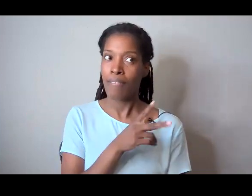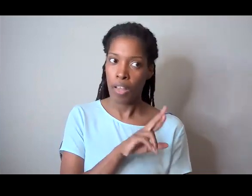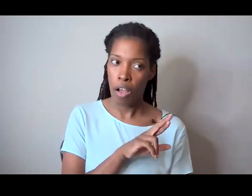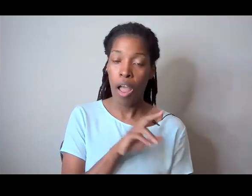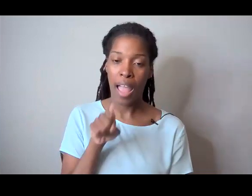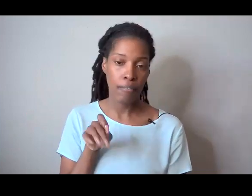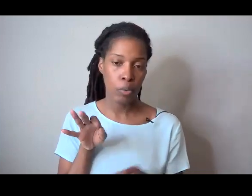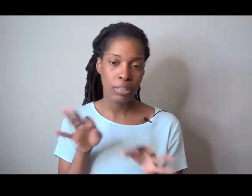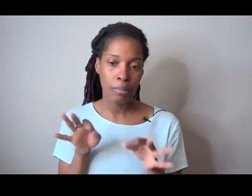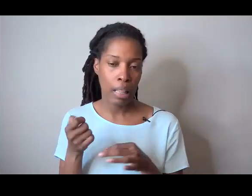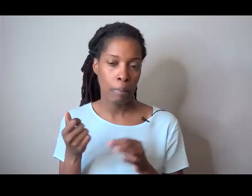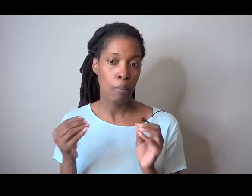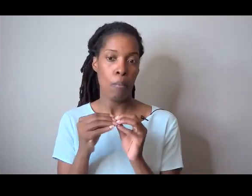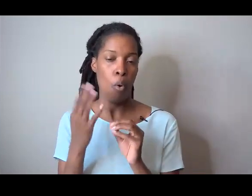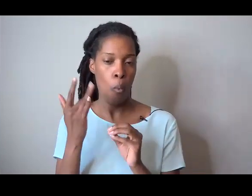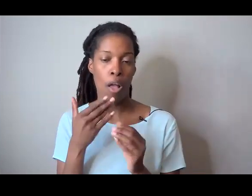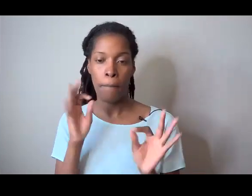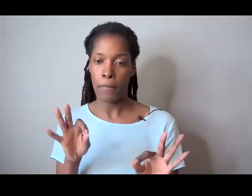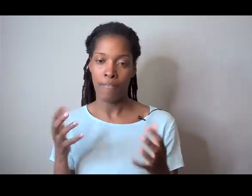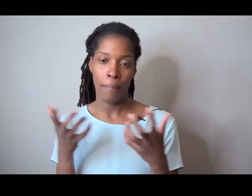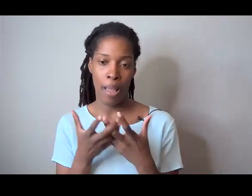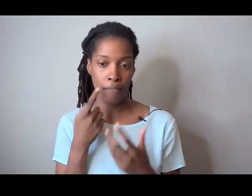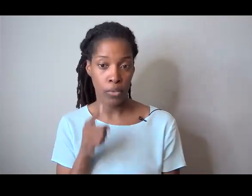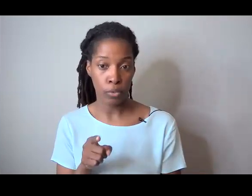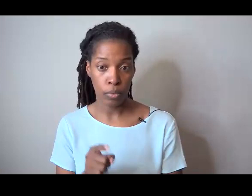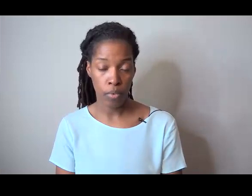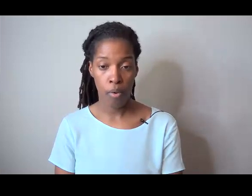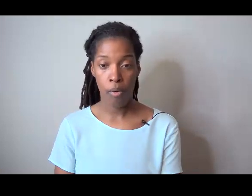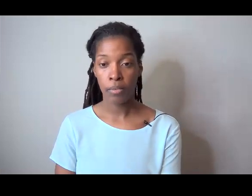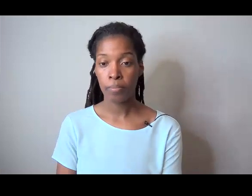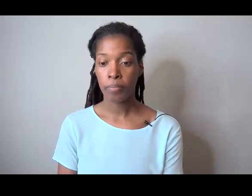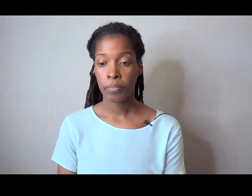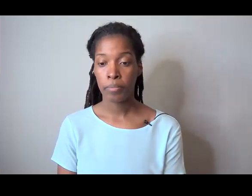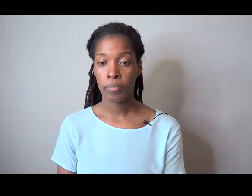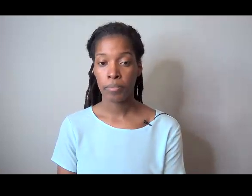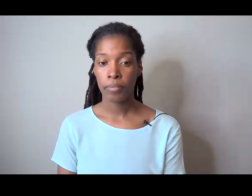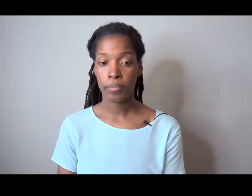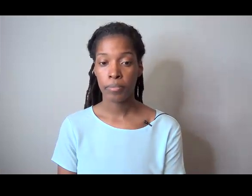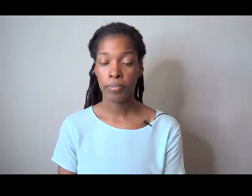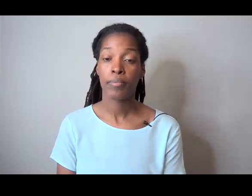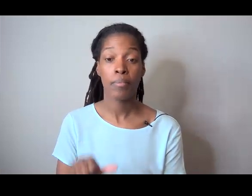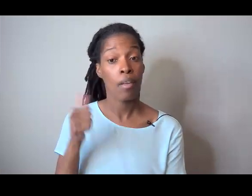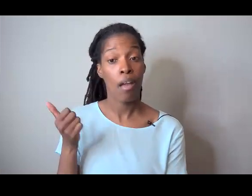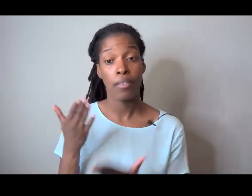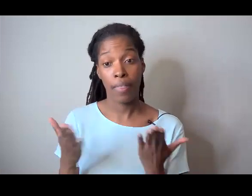And then the only other thing I would say to you is that social security planned to achieve self-support,